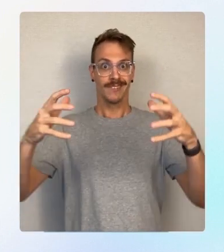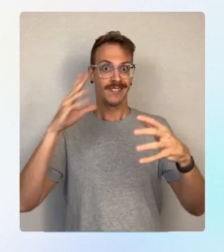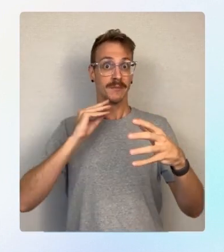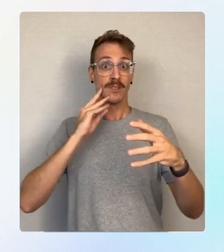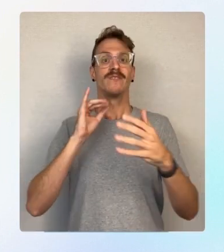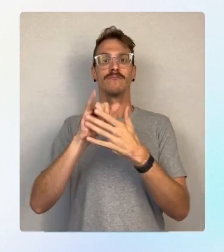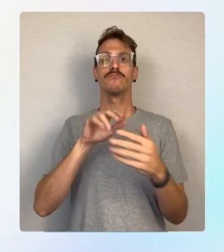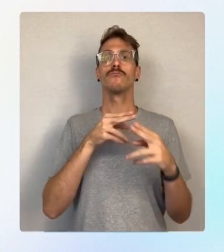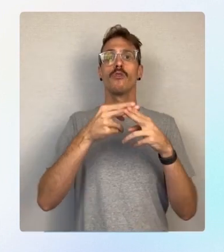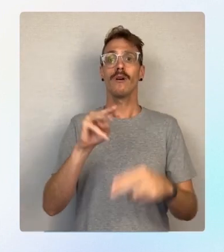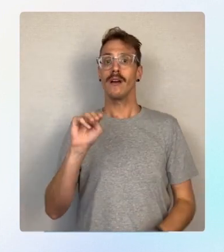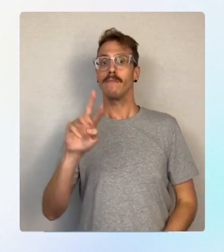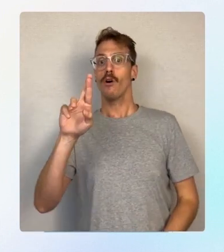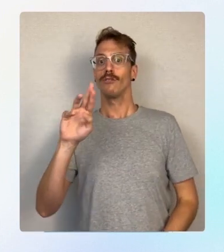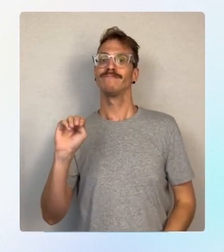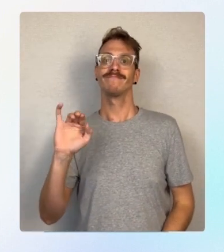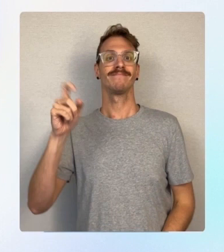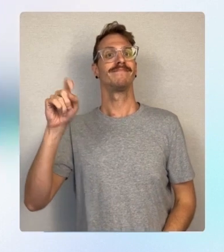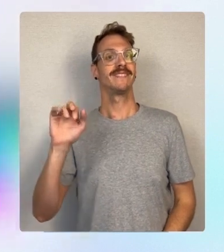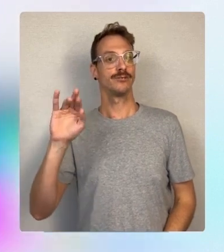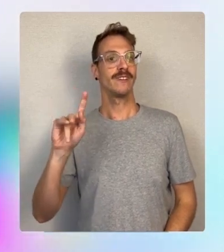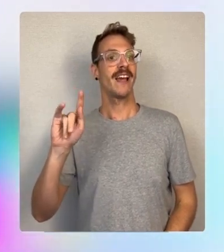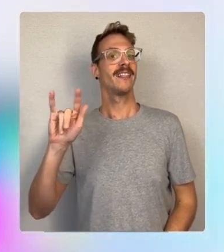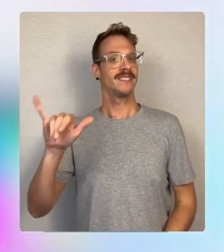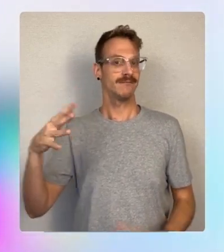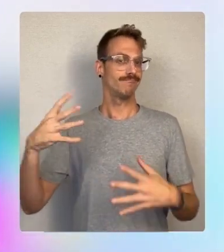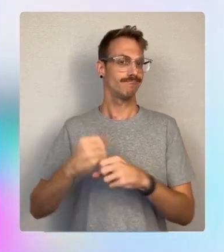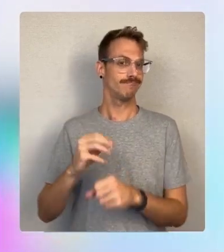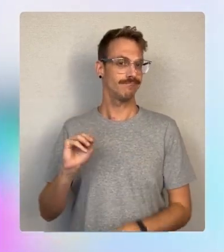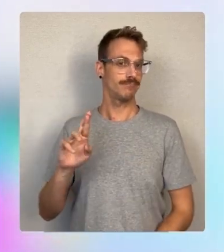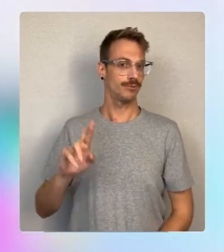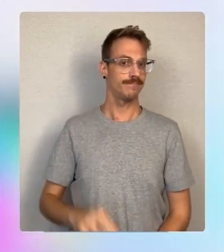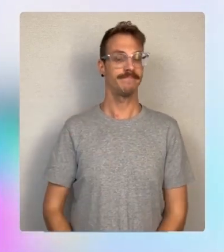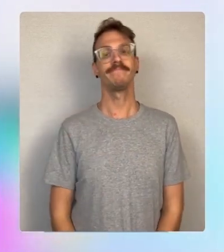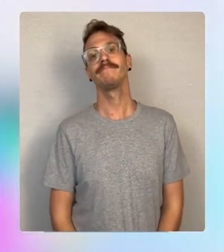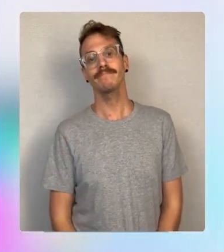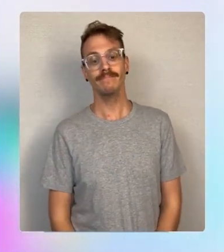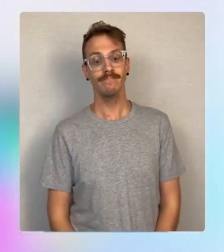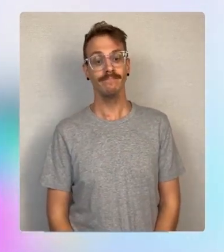Mixed Reality, or MR for short. At Connect last year,